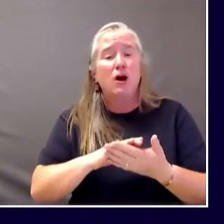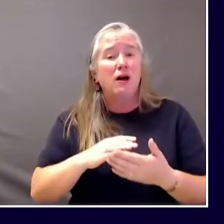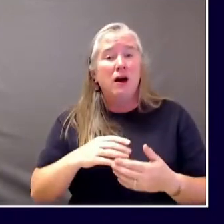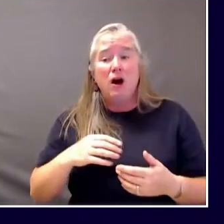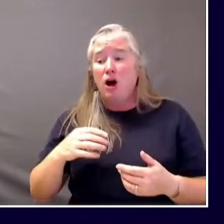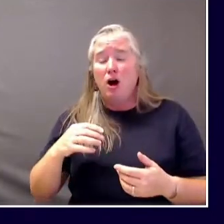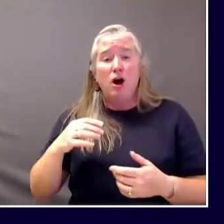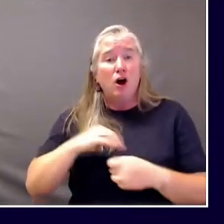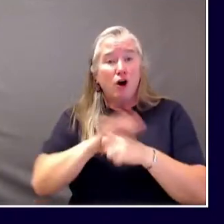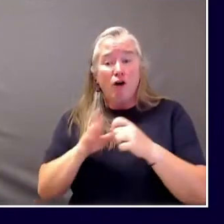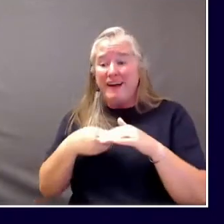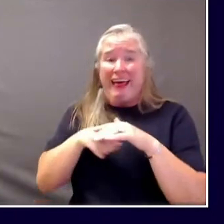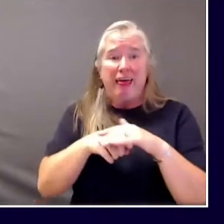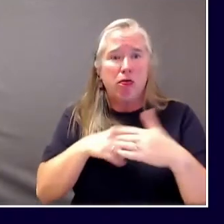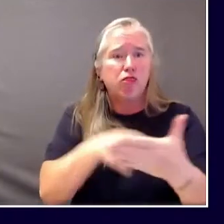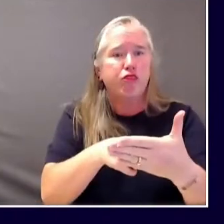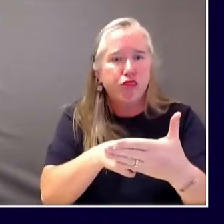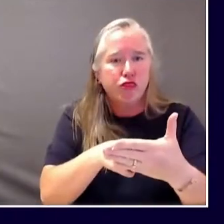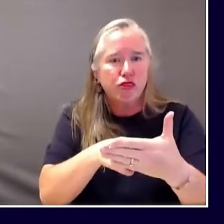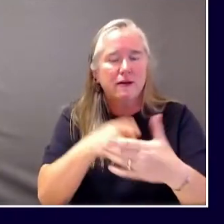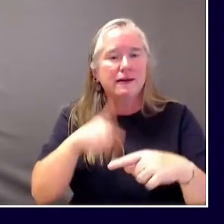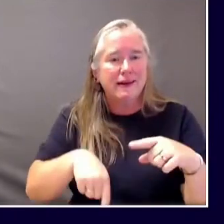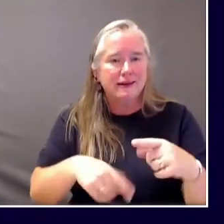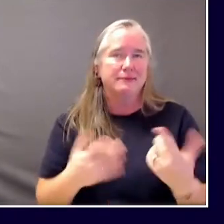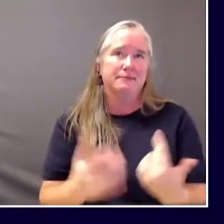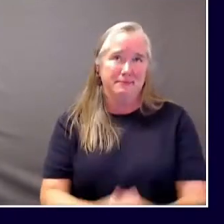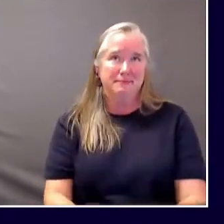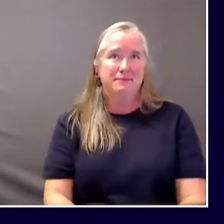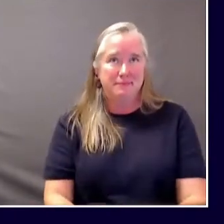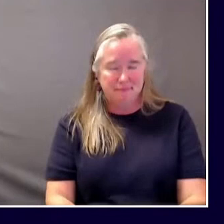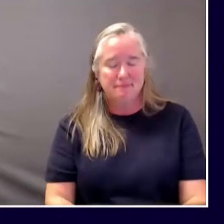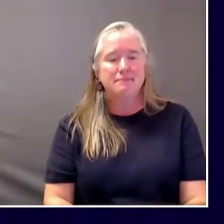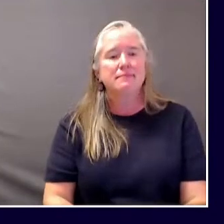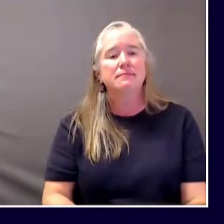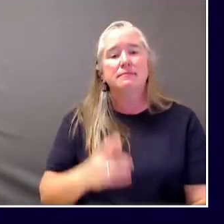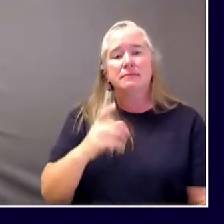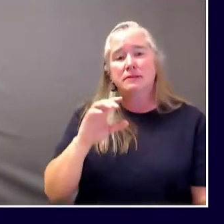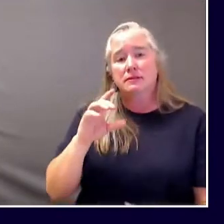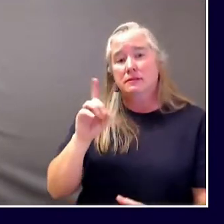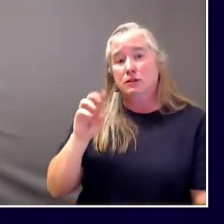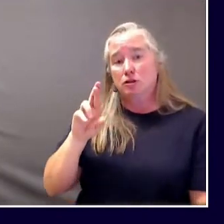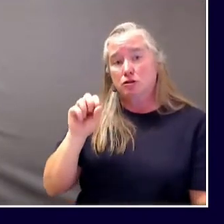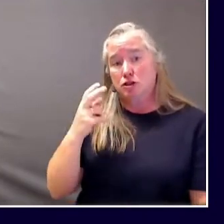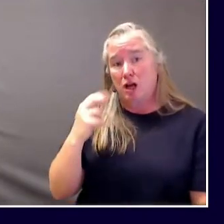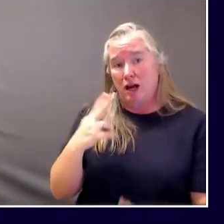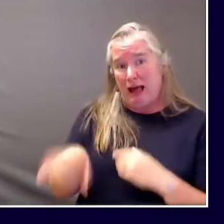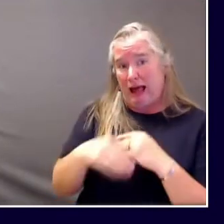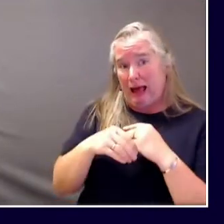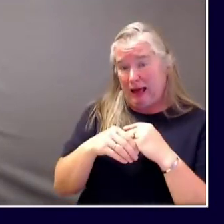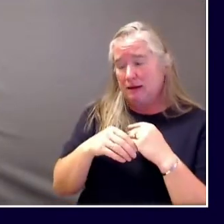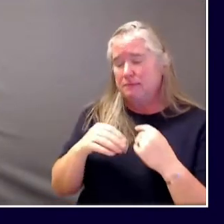I know you had a speculation but understands the top of the